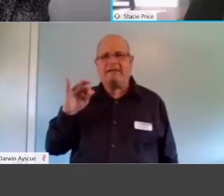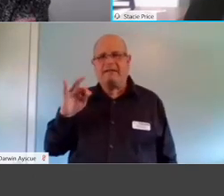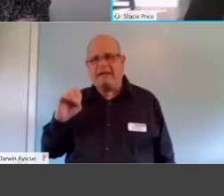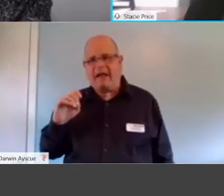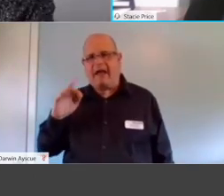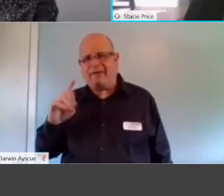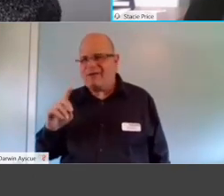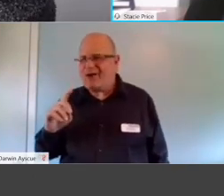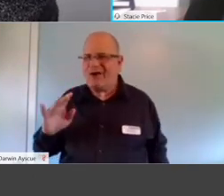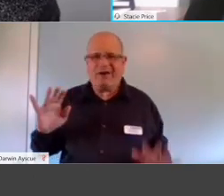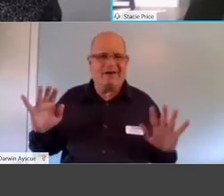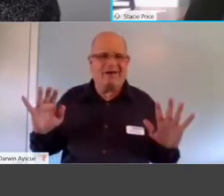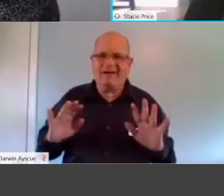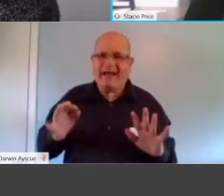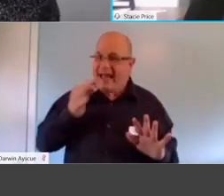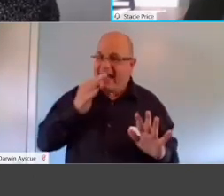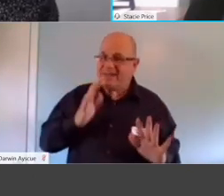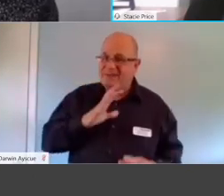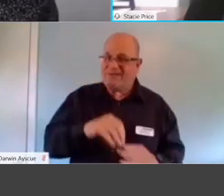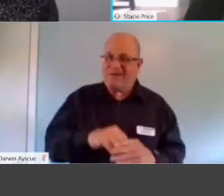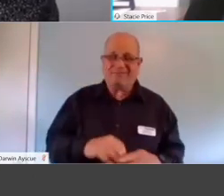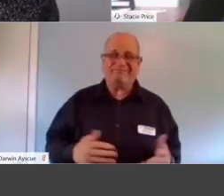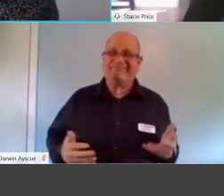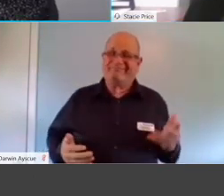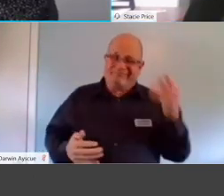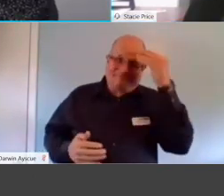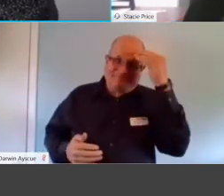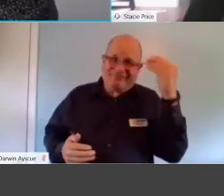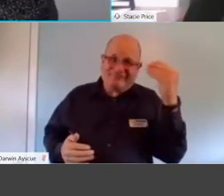expert in there, they are, like, you know what?